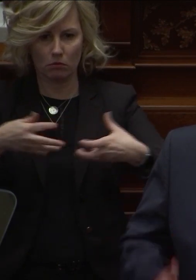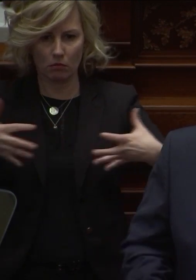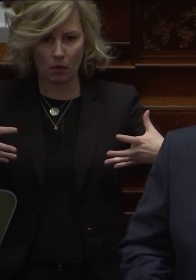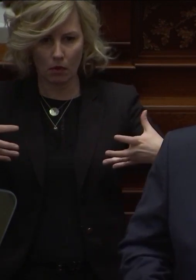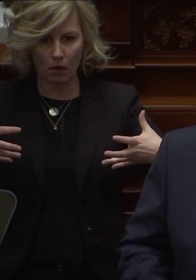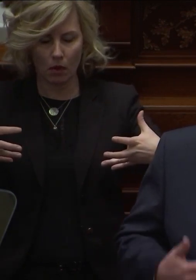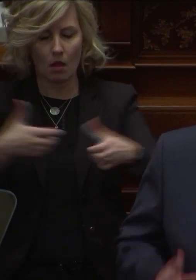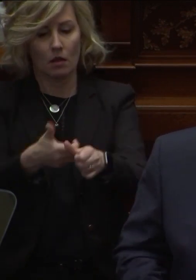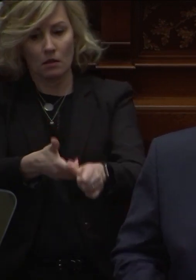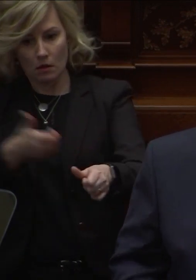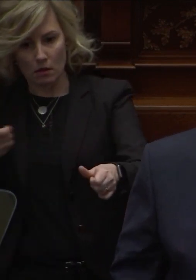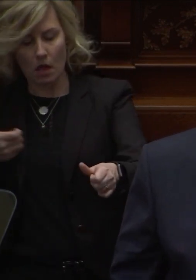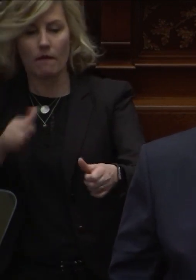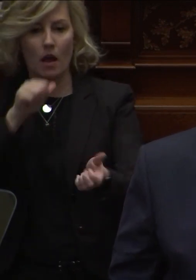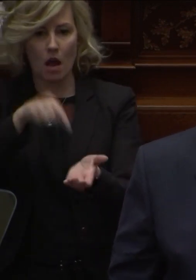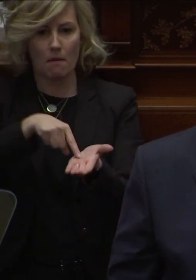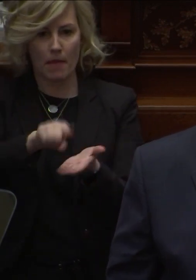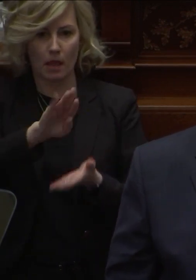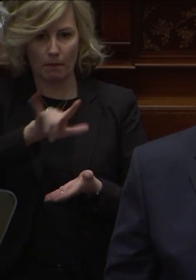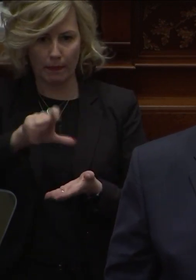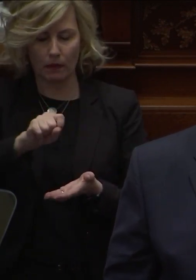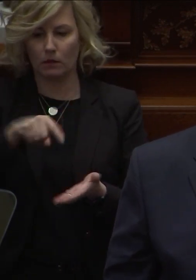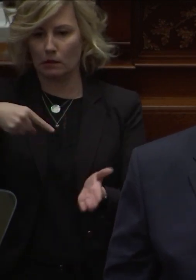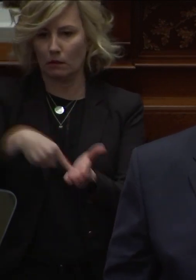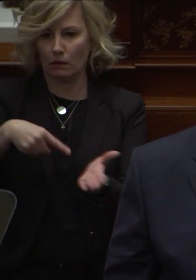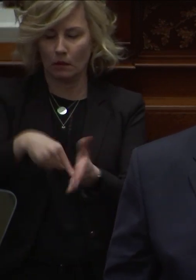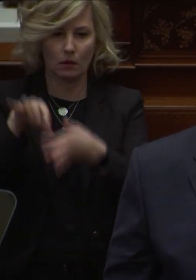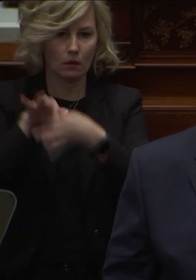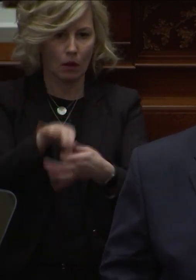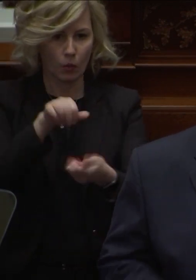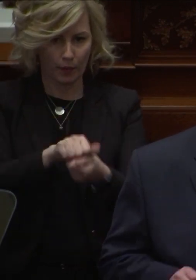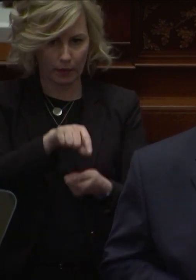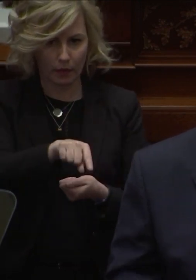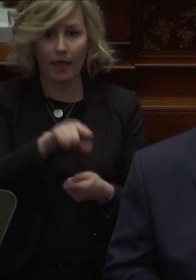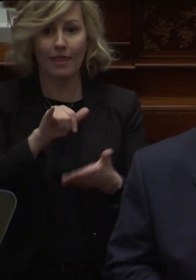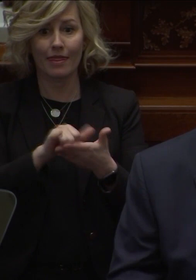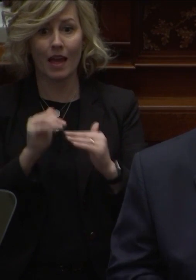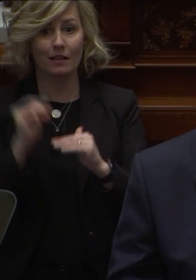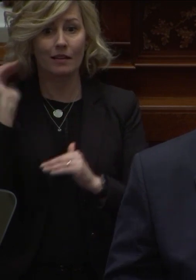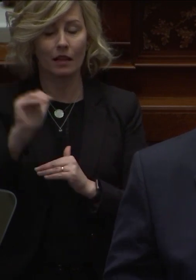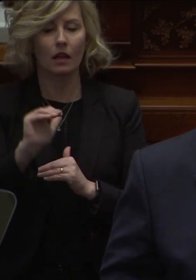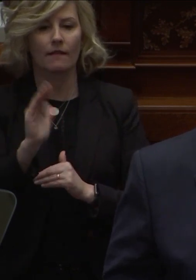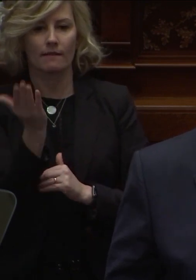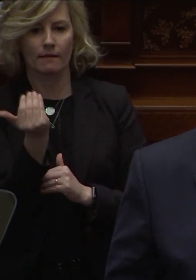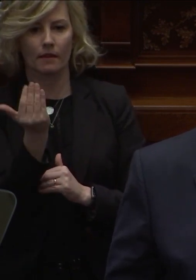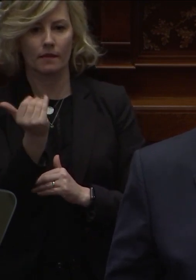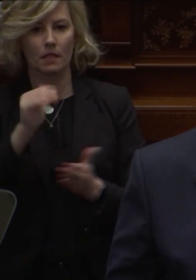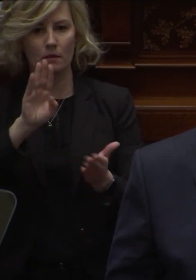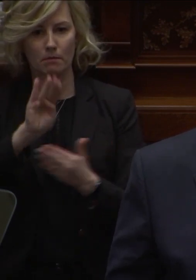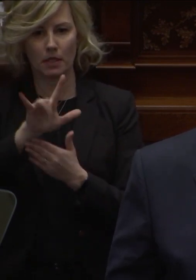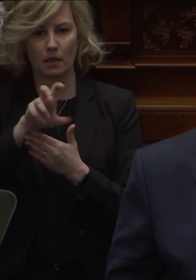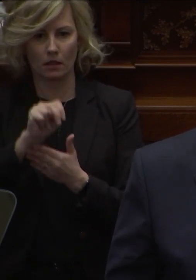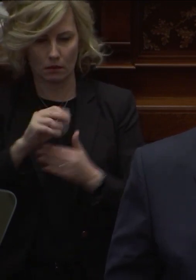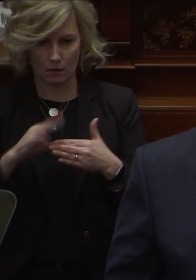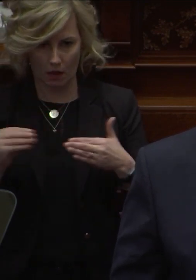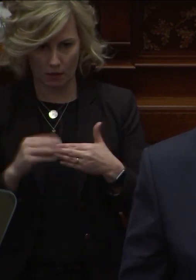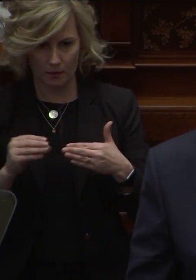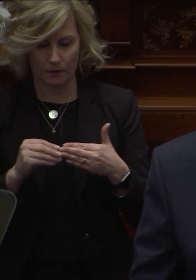CONTINUE TO GROW. THERE IS A BACKLOG OF UNPAID BILLS AND DEBTS ASSOCIATED WITH